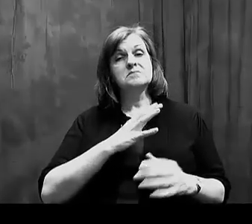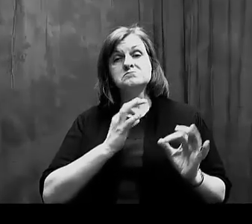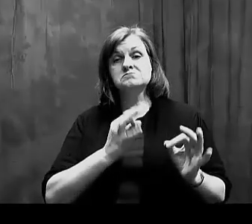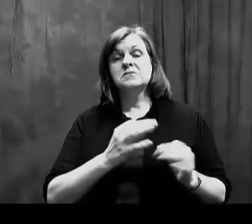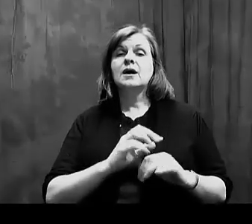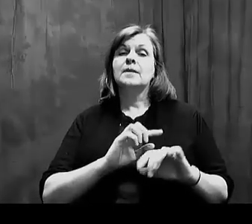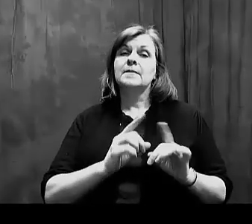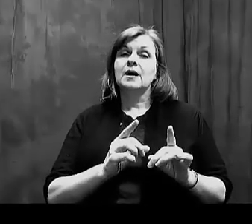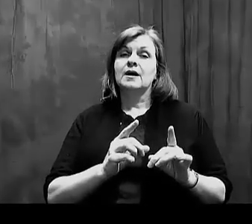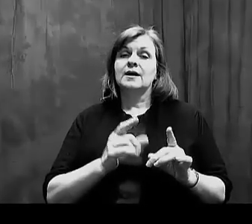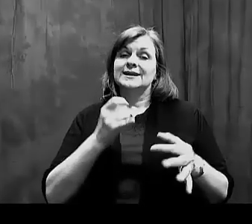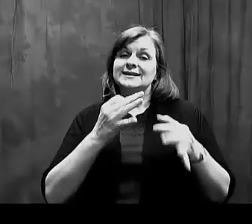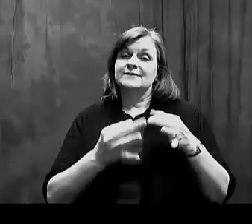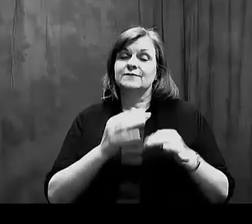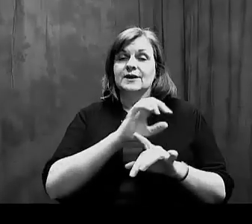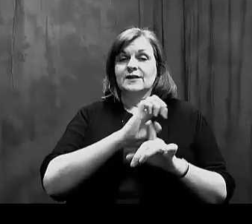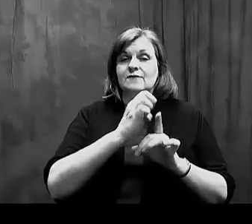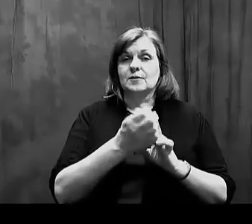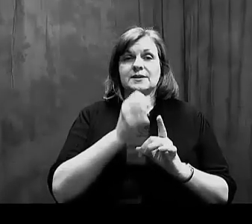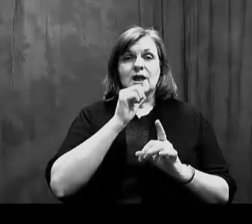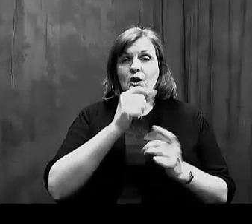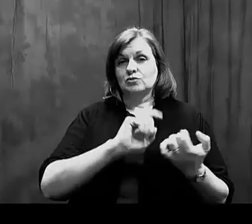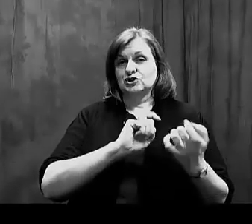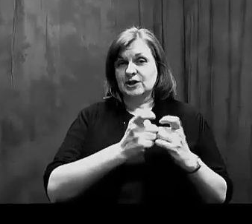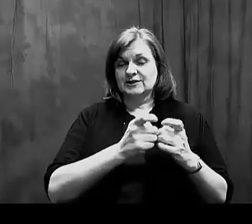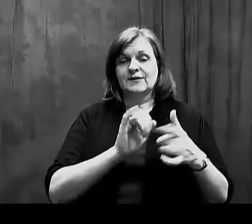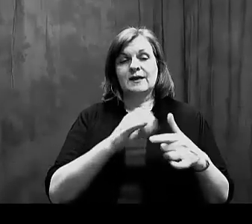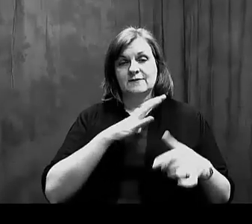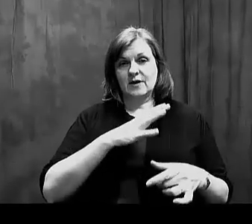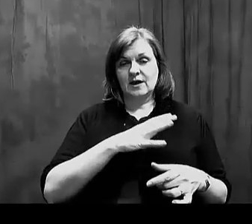in some conditions this is perfectly acceptable